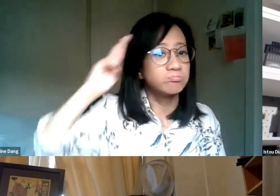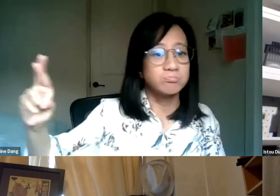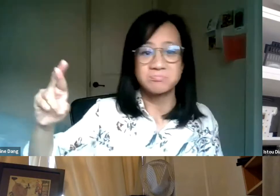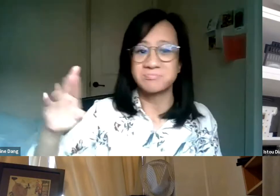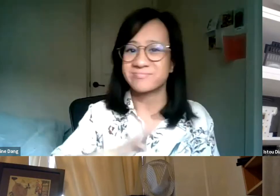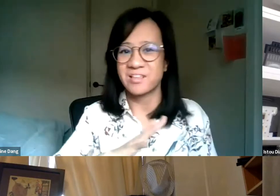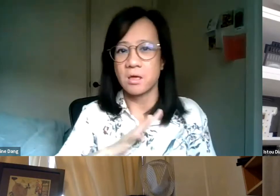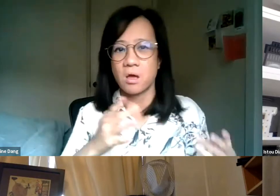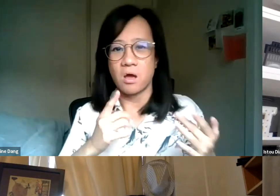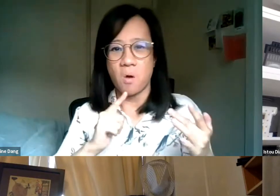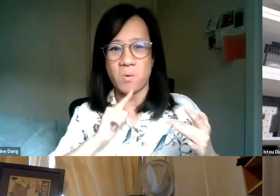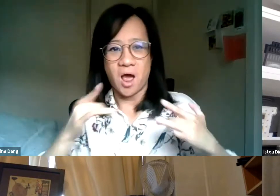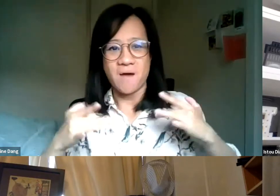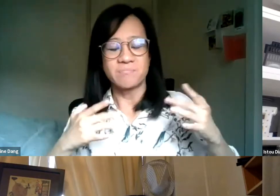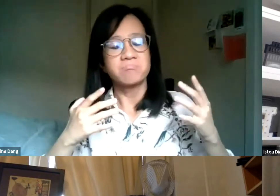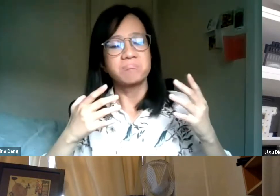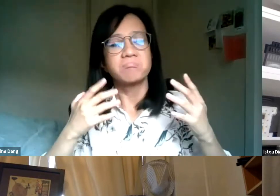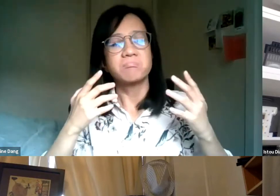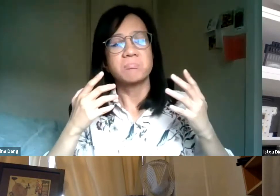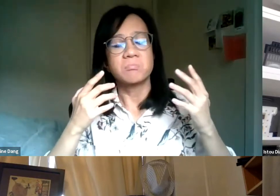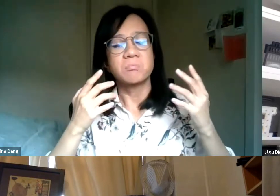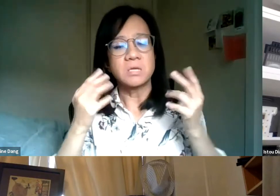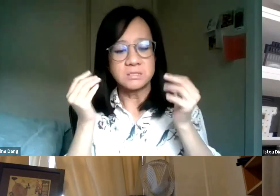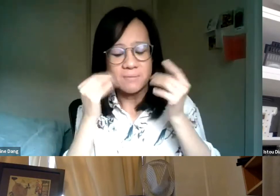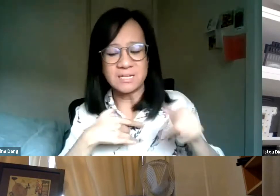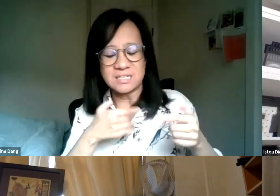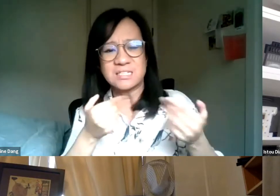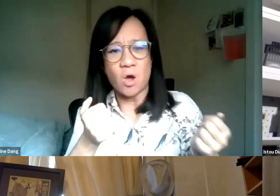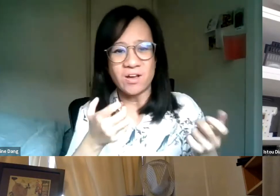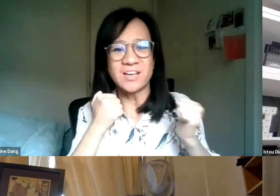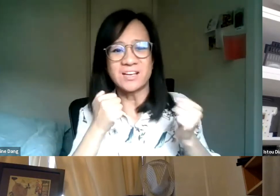wanted to be more independent, so I respected that they were going to bring the interpreter